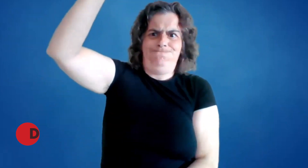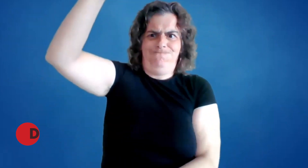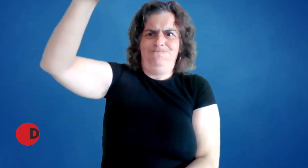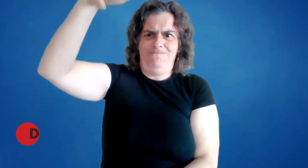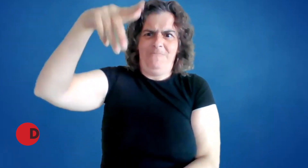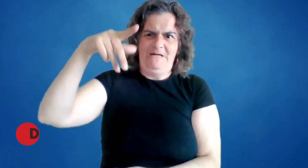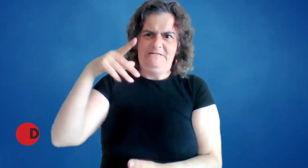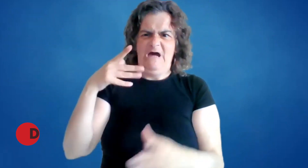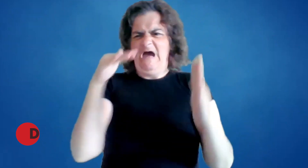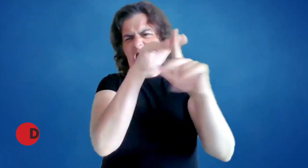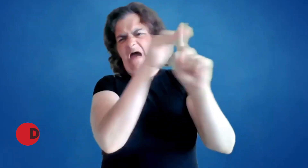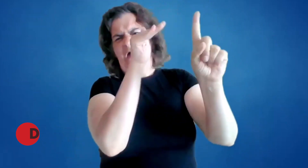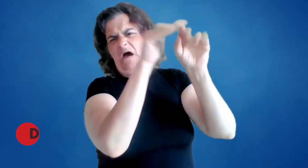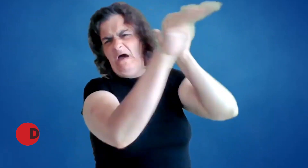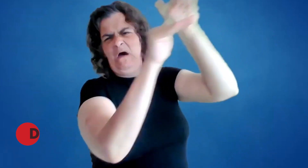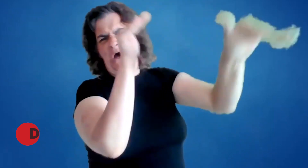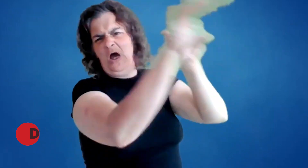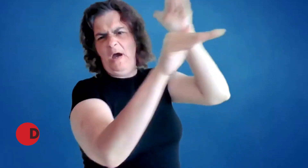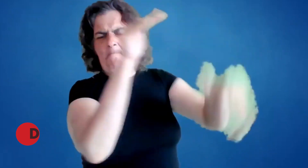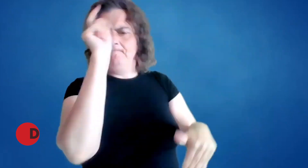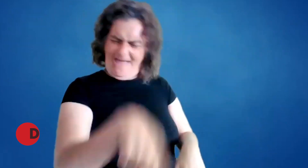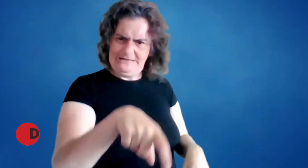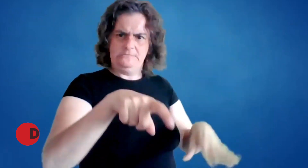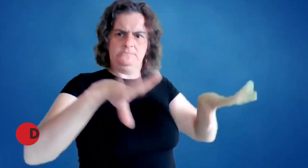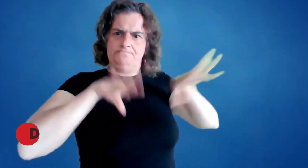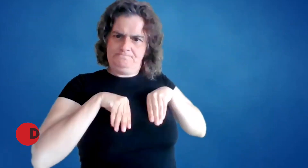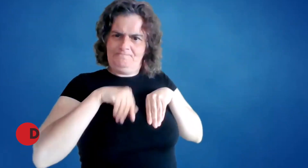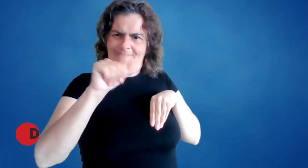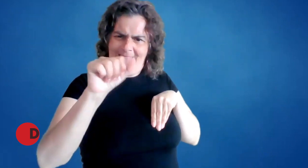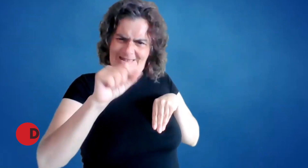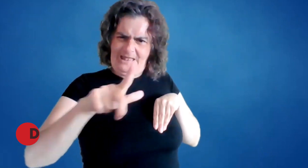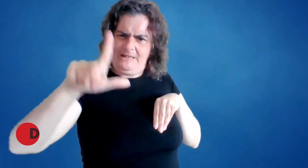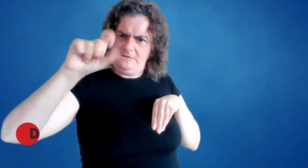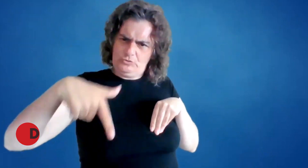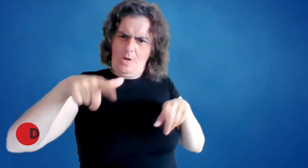requesting for the government to recognise ASL and LSQ as official languages